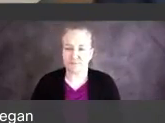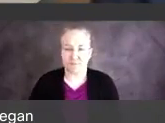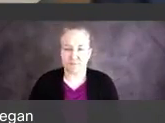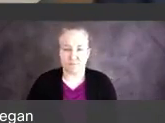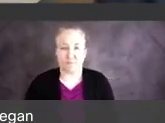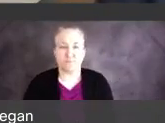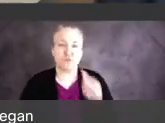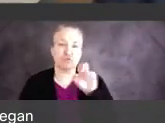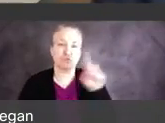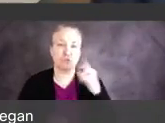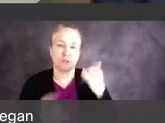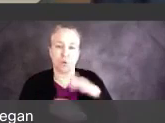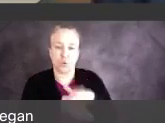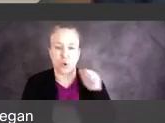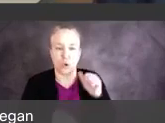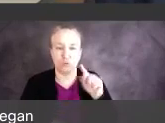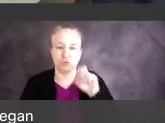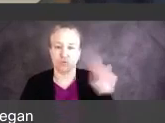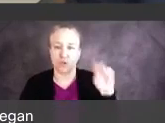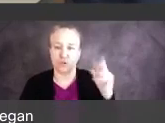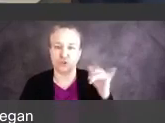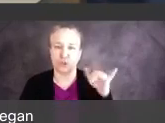[Staff] Our next reporter will be Todd Shepherd from Broad + Liberty.